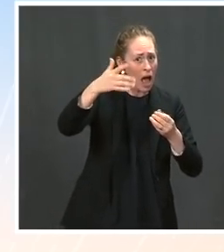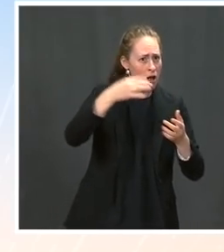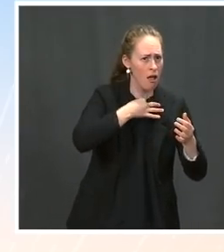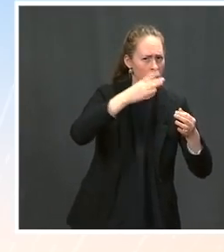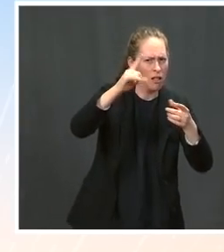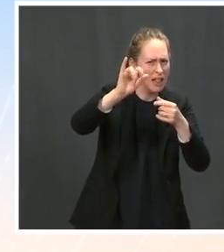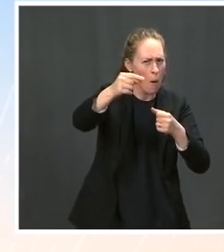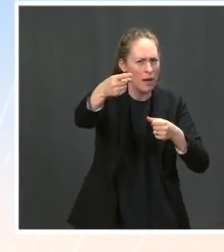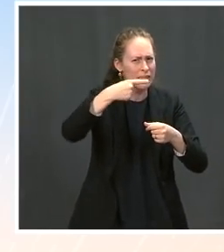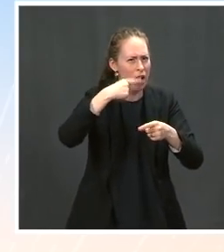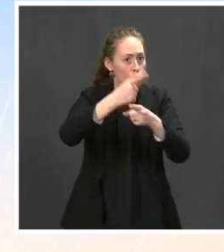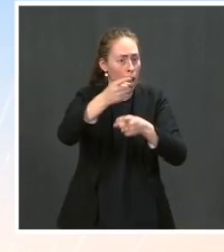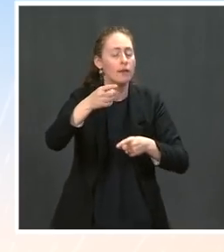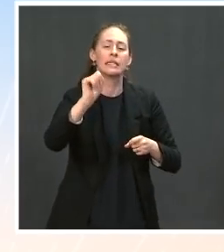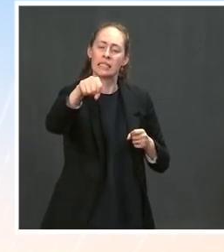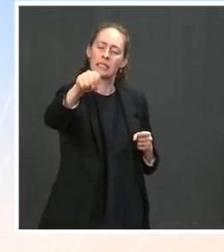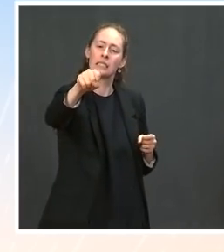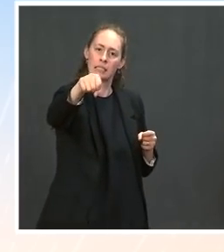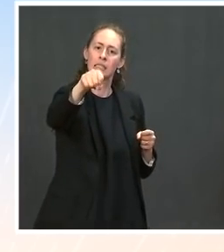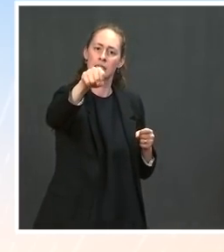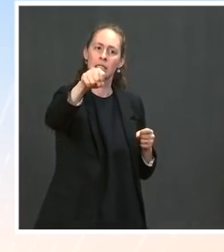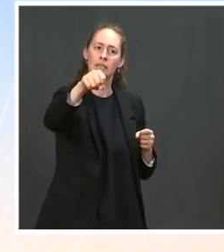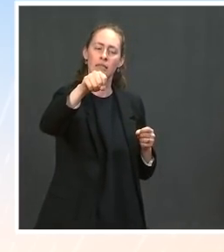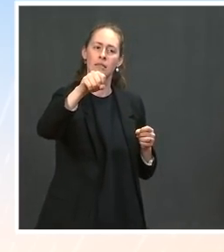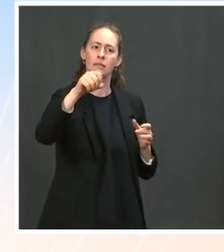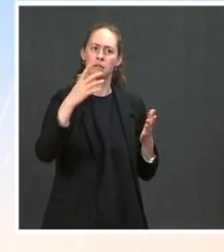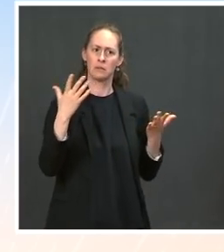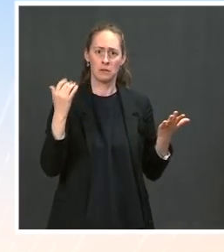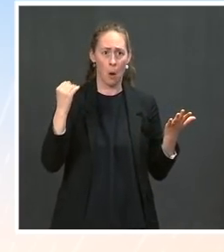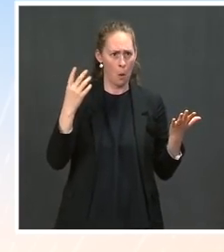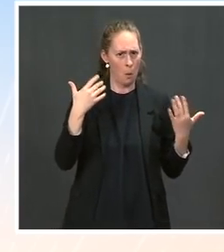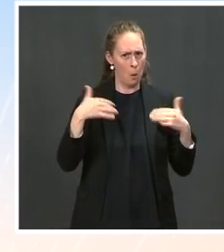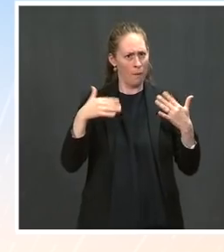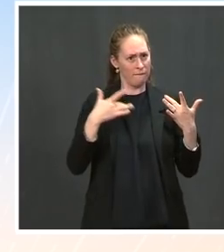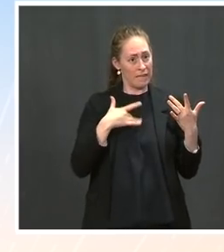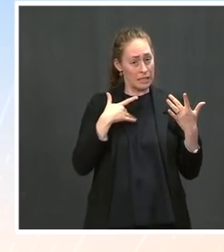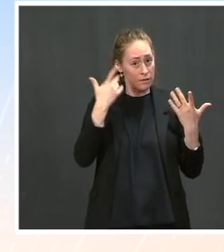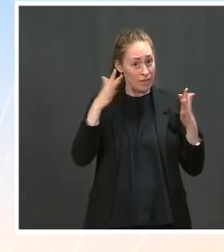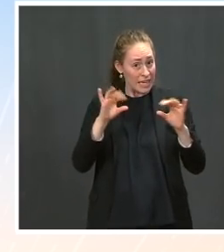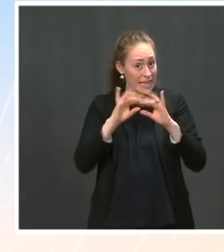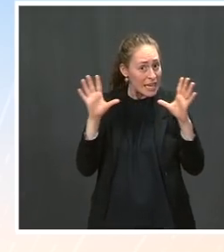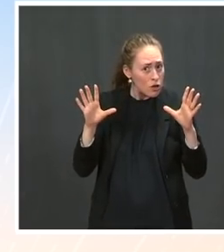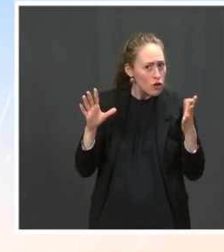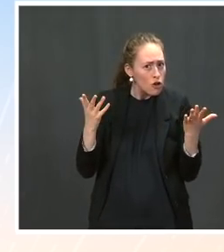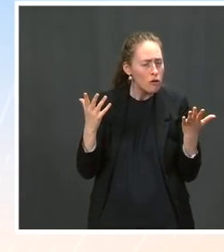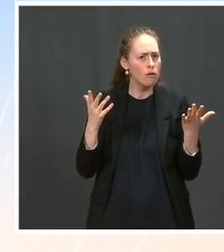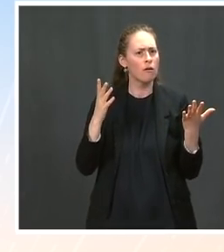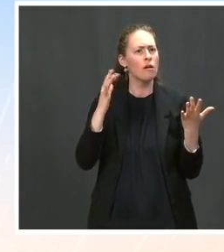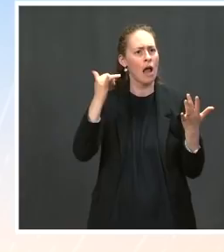The Press: She has. Ms. Psaki: Which provided additional clarification. The Press: But I guess my question is: Does the White House believe that those kinds of comments